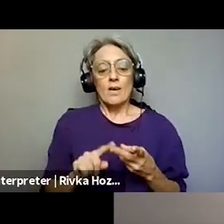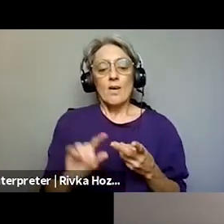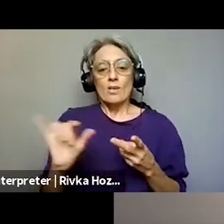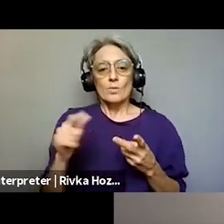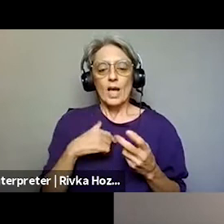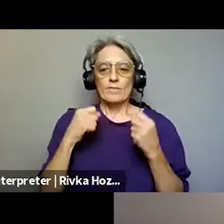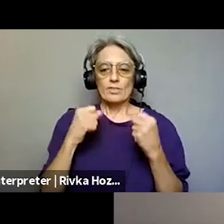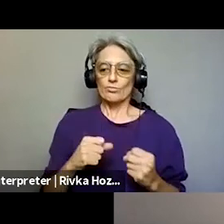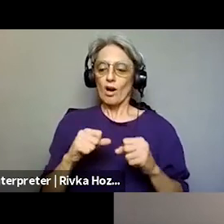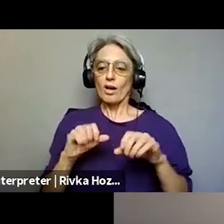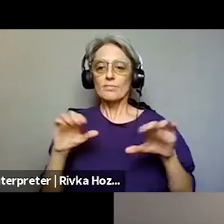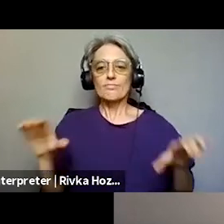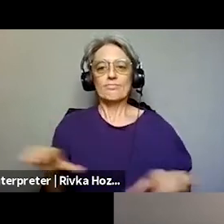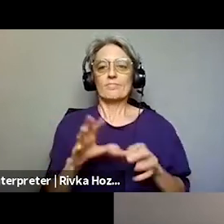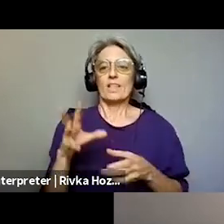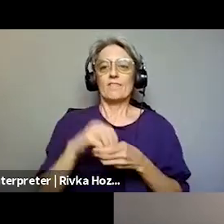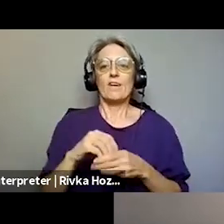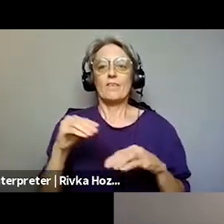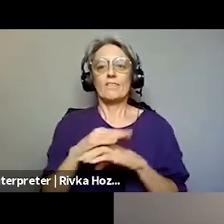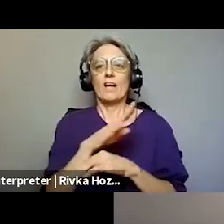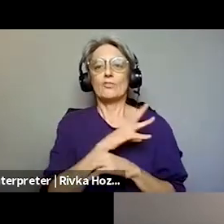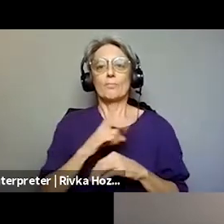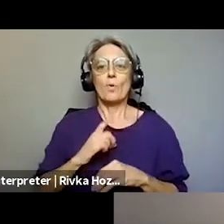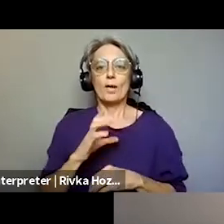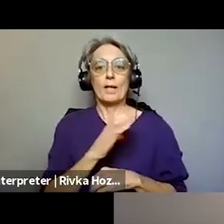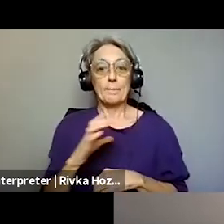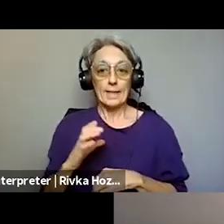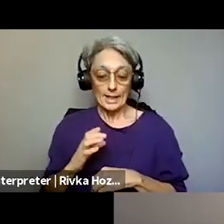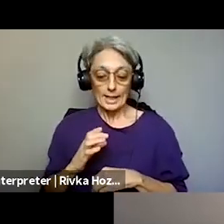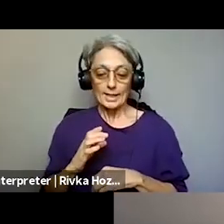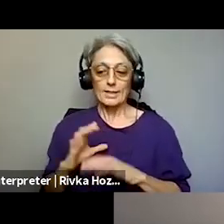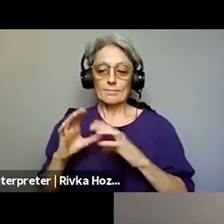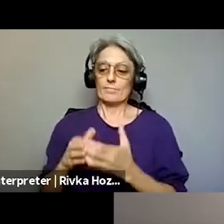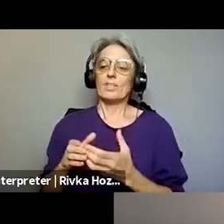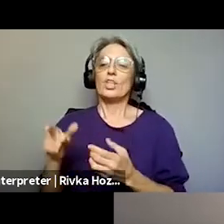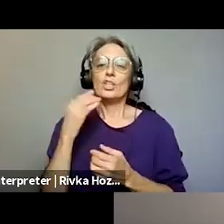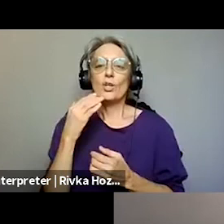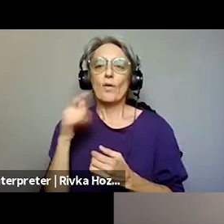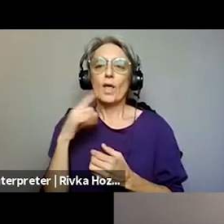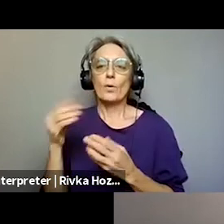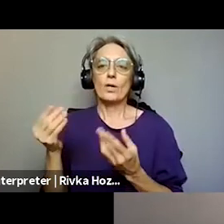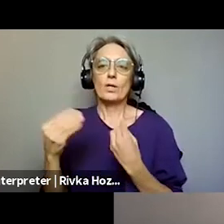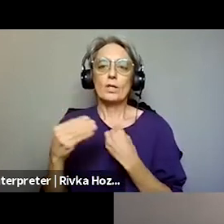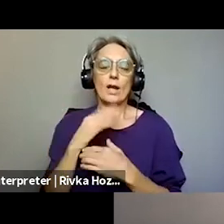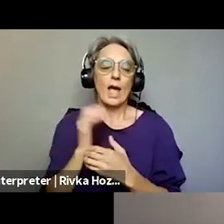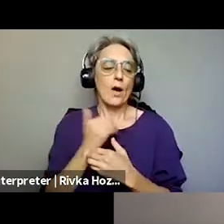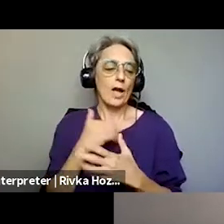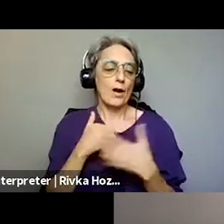advisory board committee that we will be you know that'll be guiding our research throughout